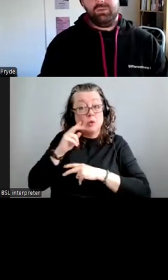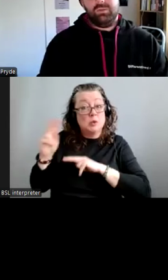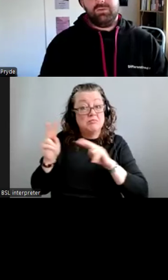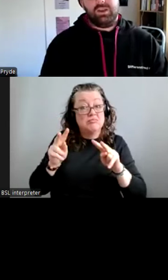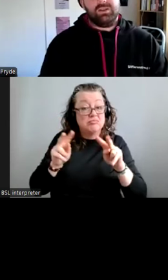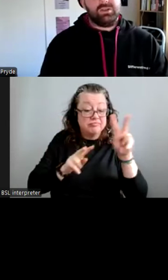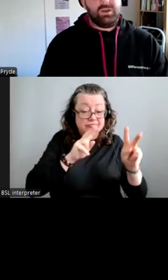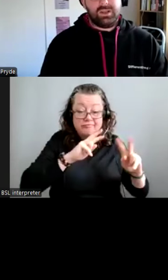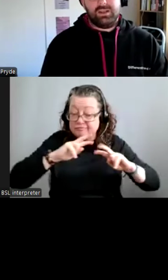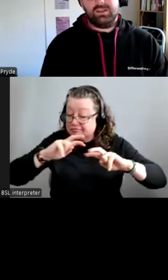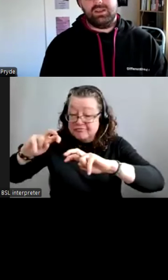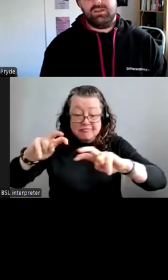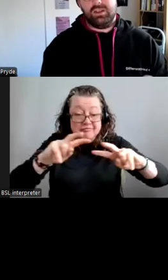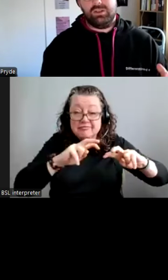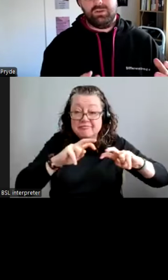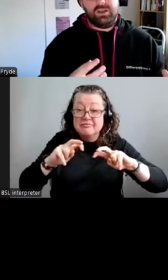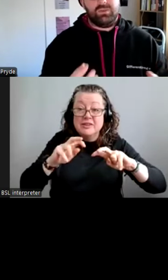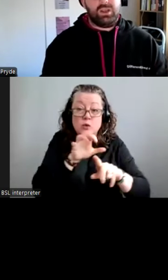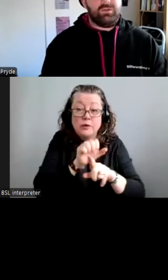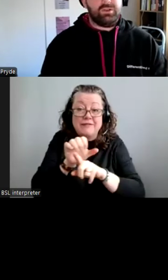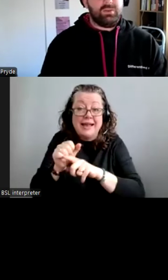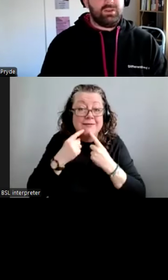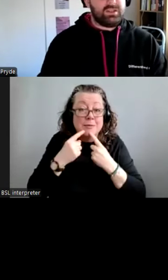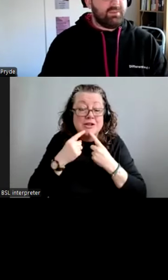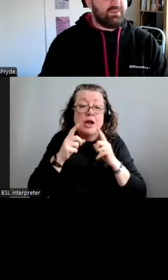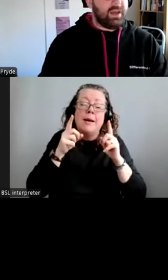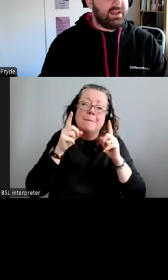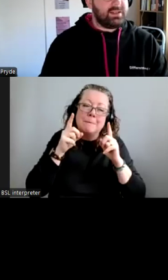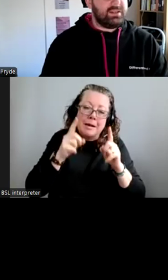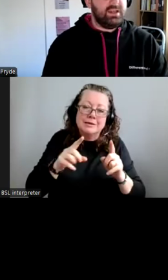What we find on those websites is that unless you provide a way for someone to skip past